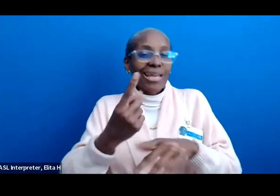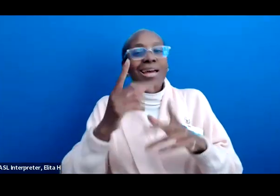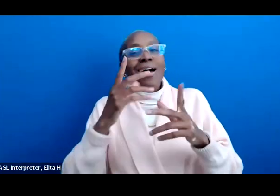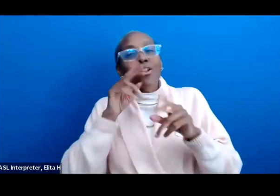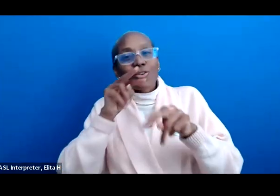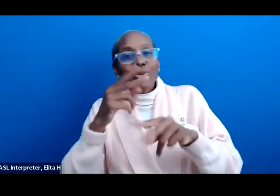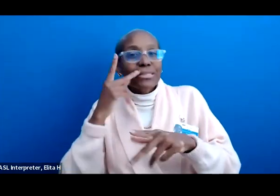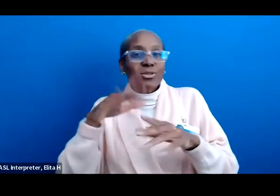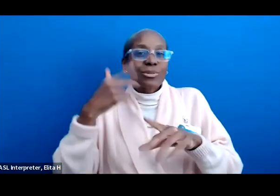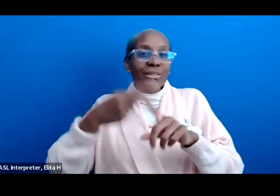you next month in December.